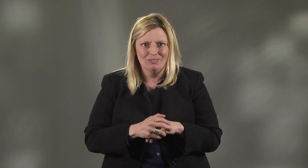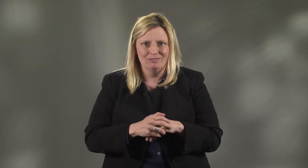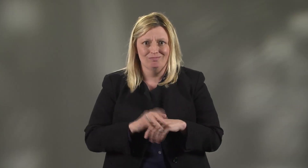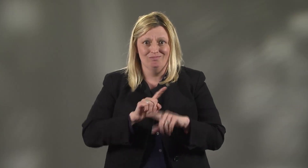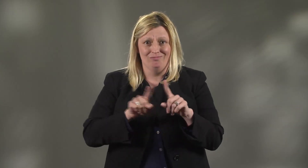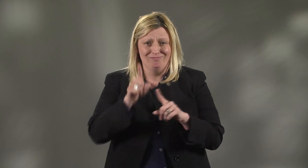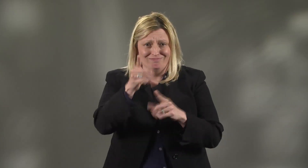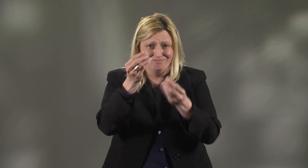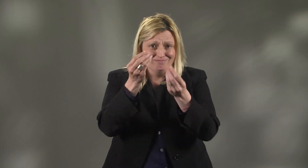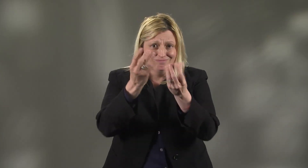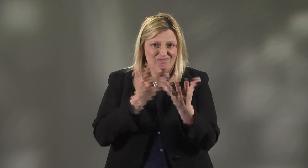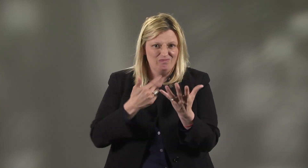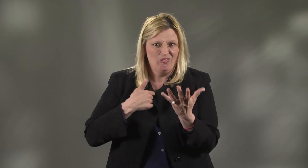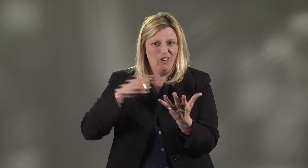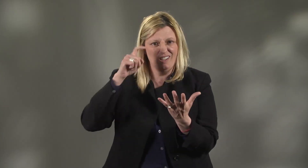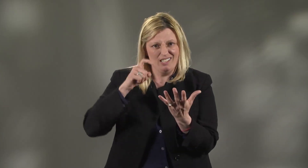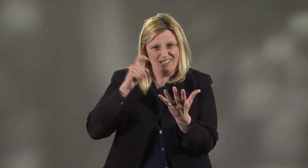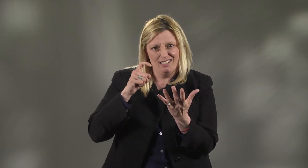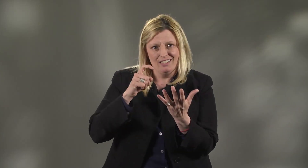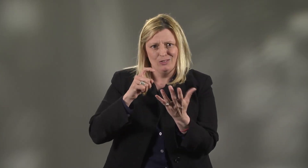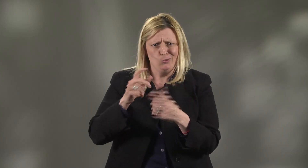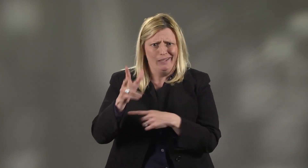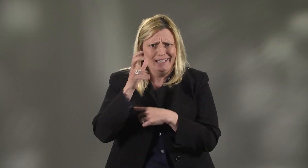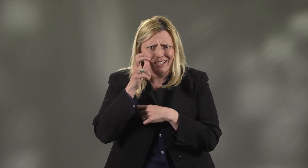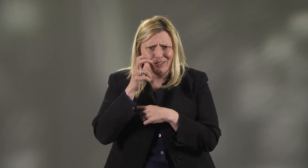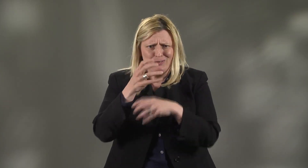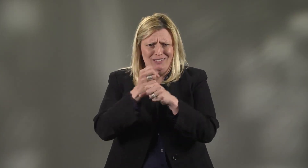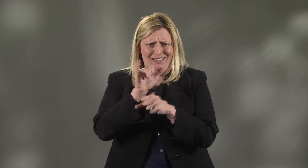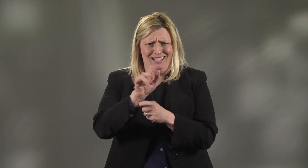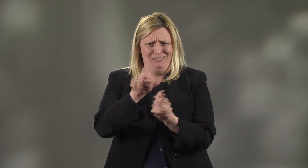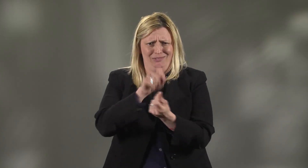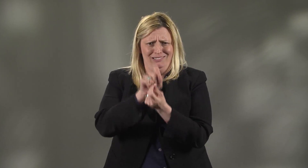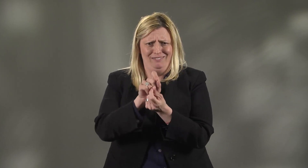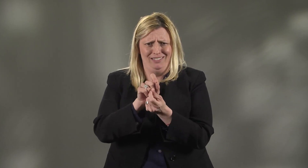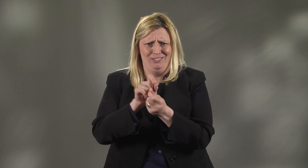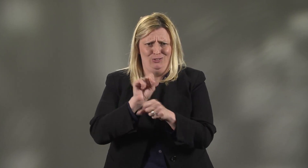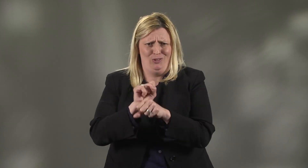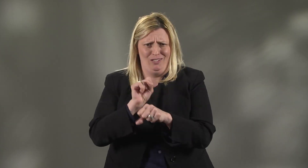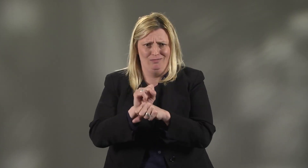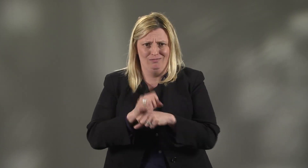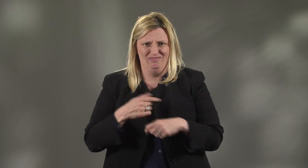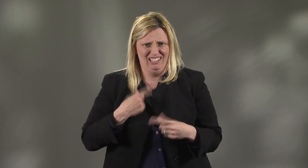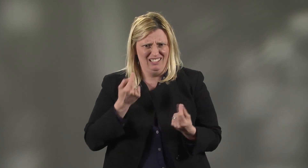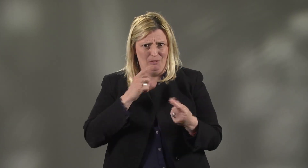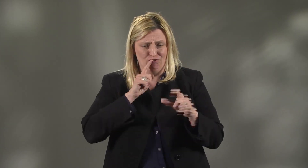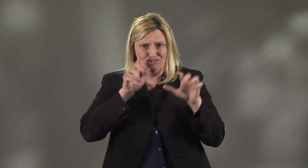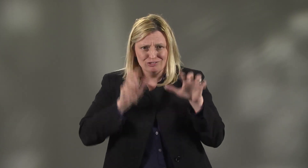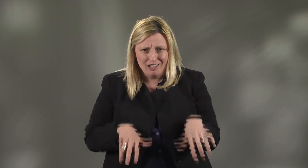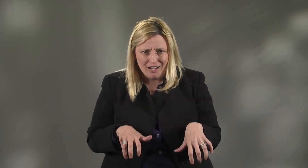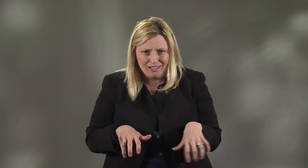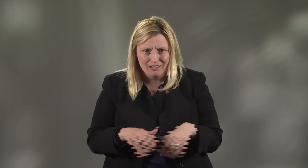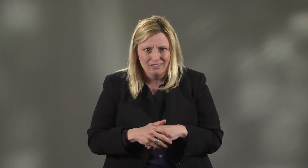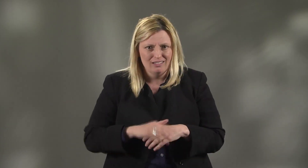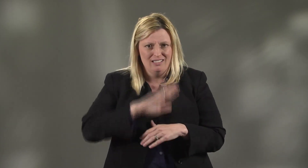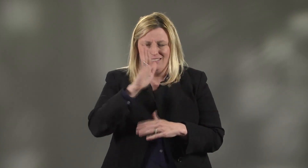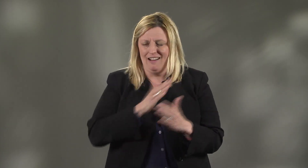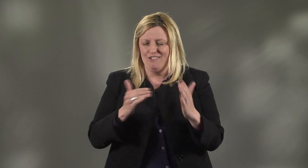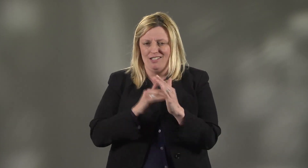at this camp which I always thought was very inclusive of deaf people indicated to me that I needed to hear in order to get this promotion position.